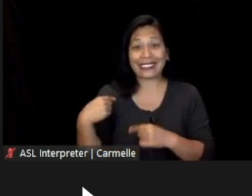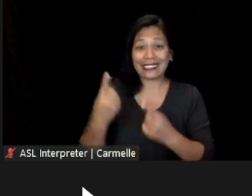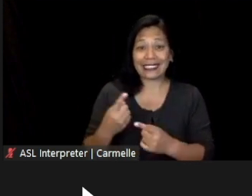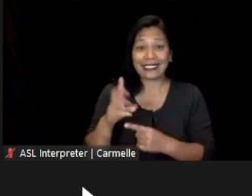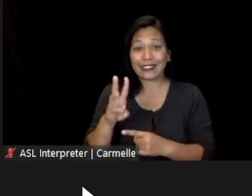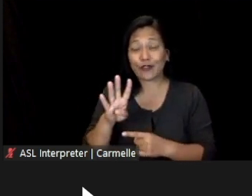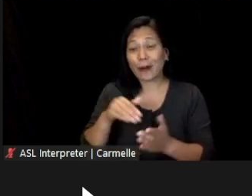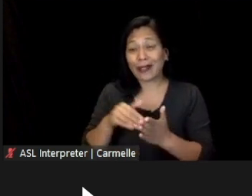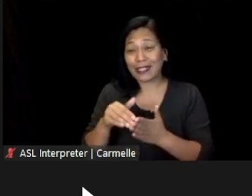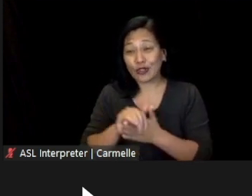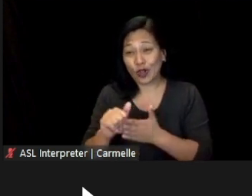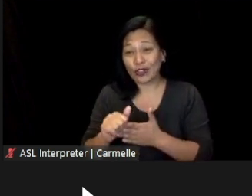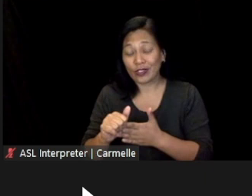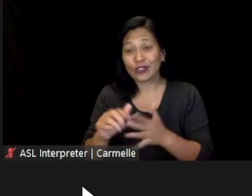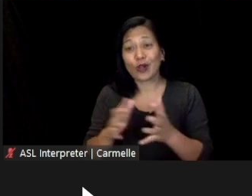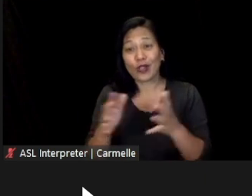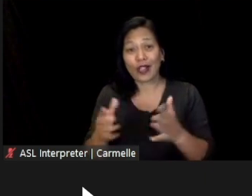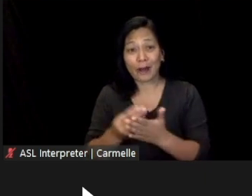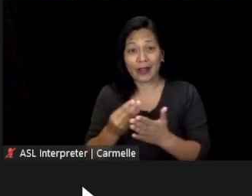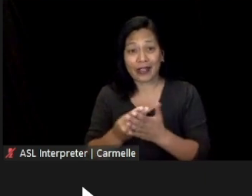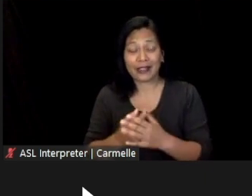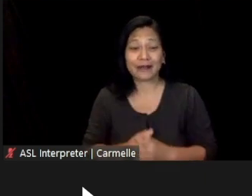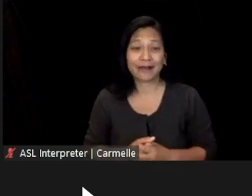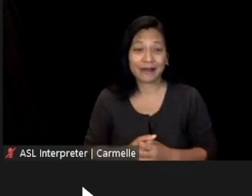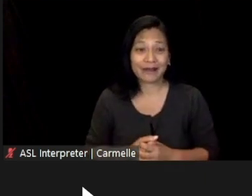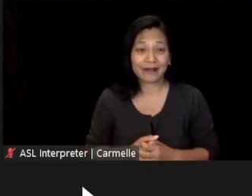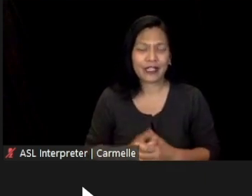So a lot of money. What do we do with it?